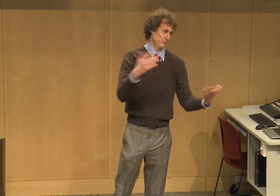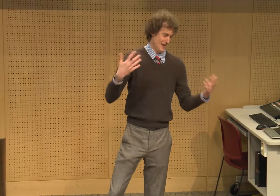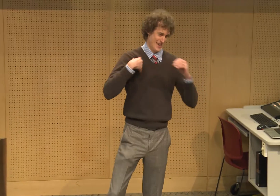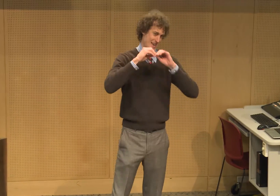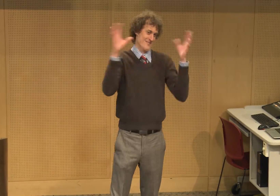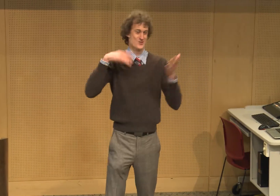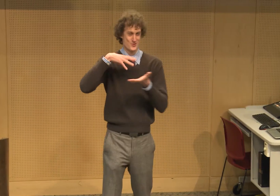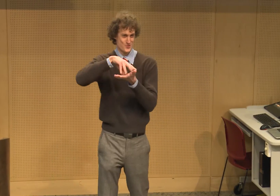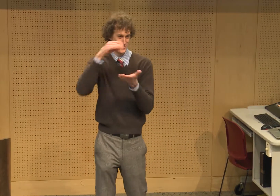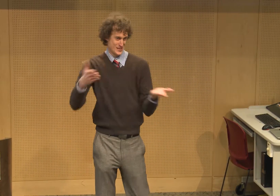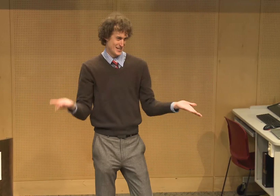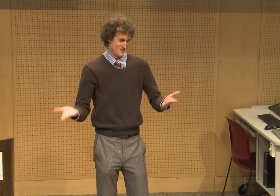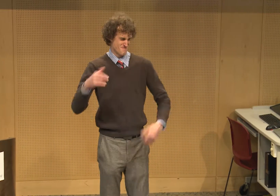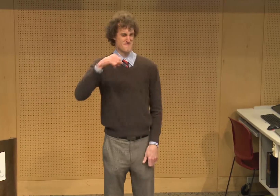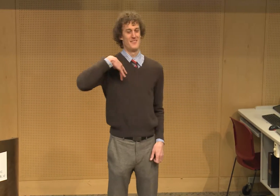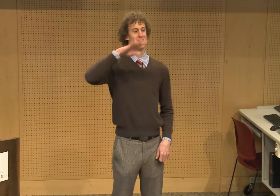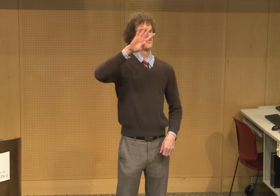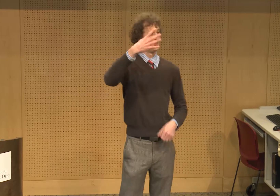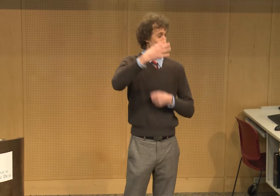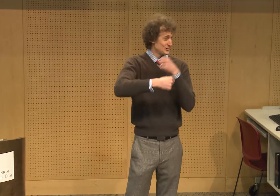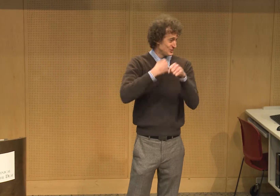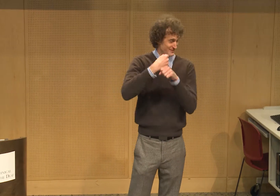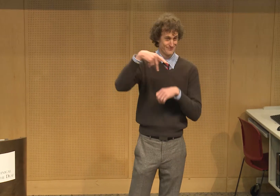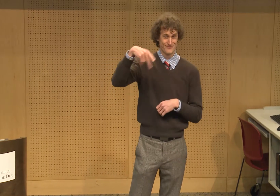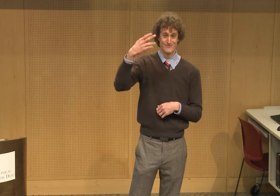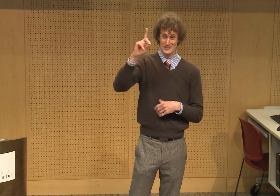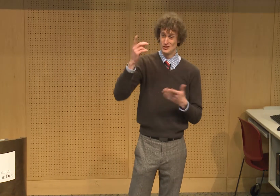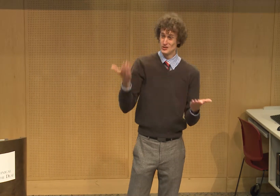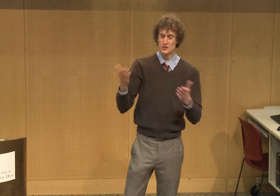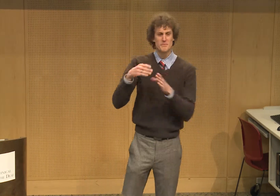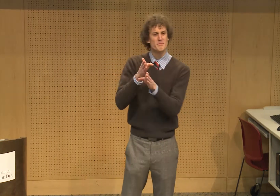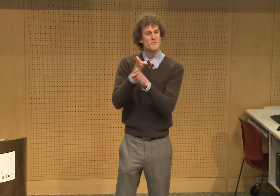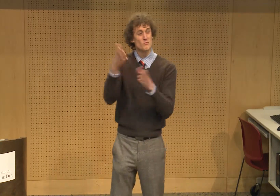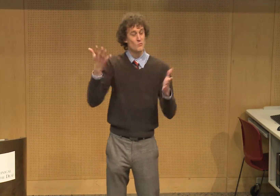And Gary has answered what I'm doing right now. I'm a student here pretty obviously,